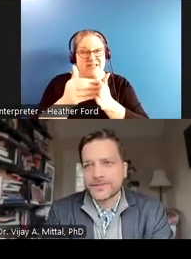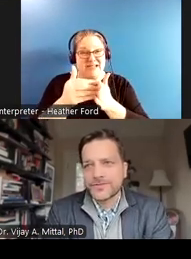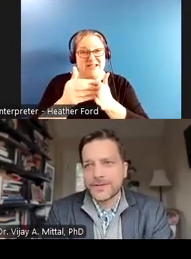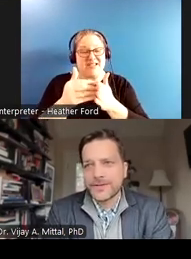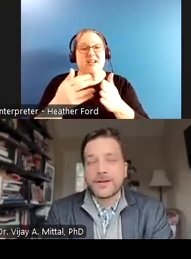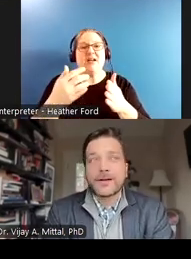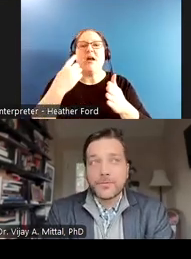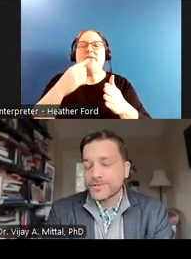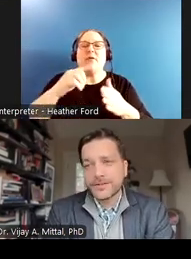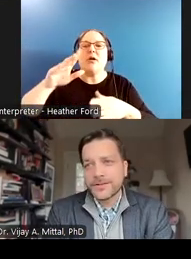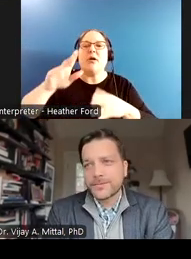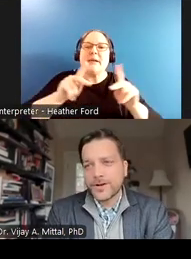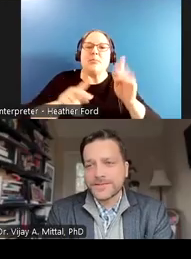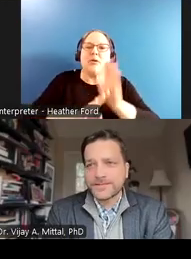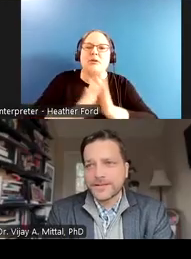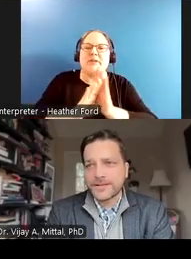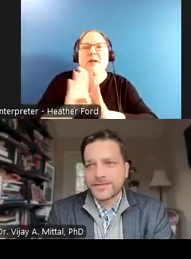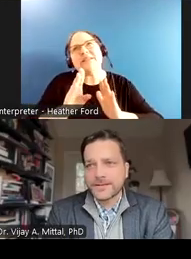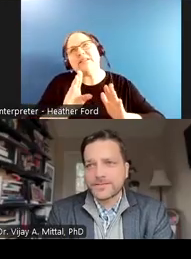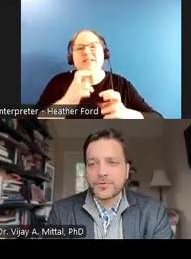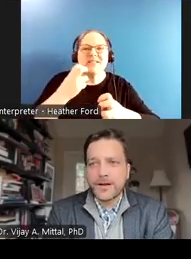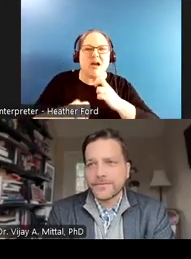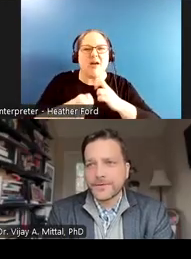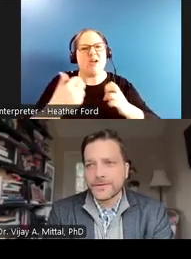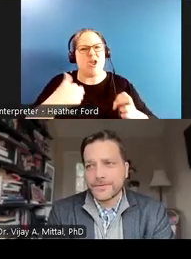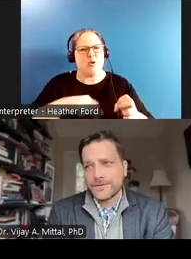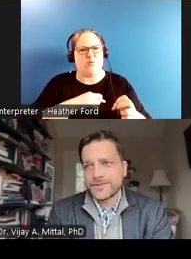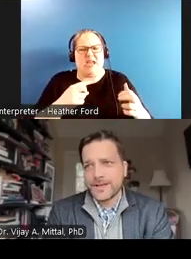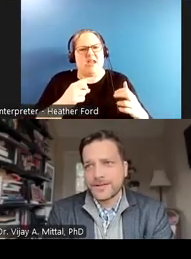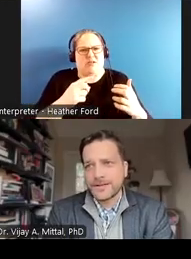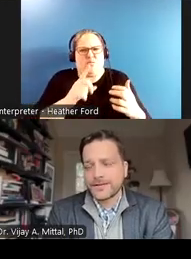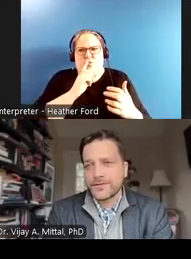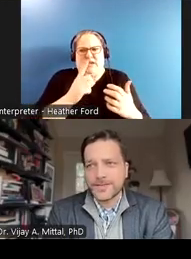is tricky. We're still in the process as a as a broader field of understanding human